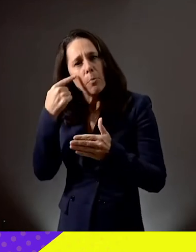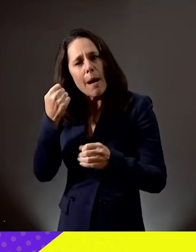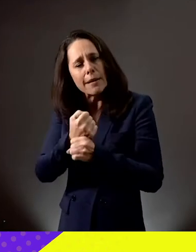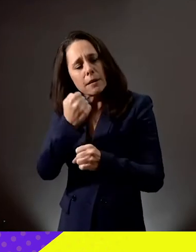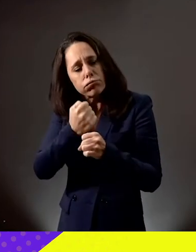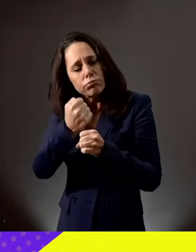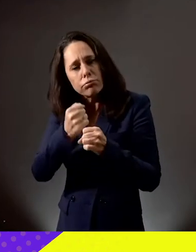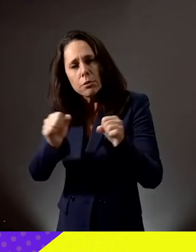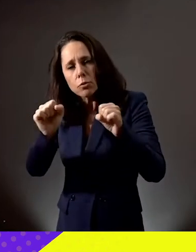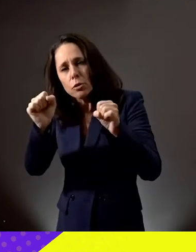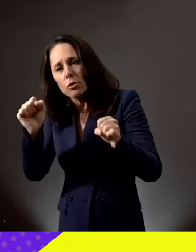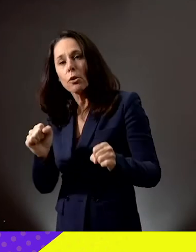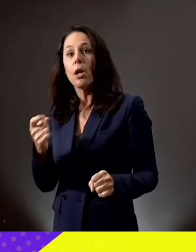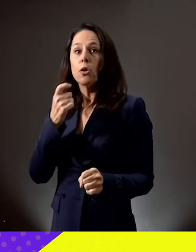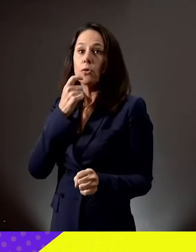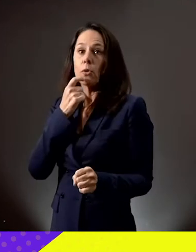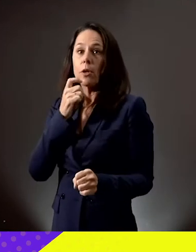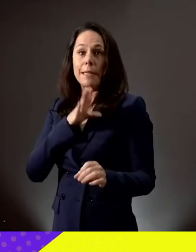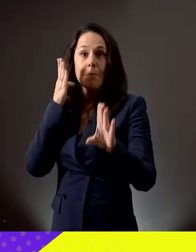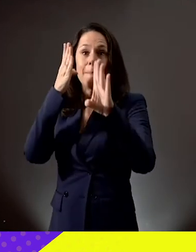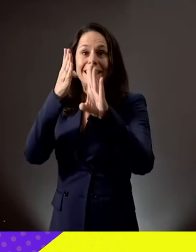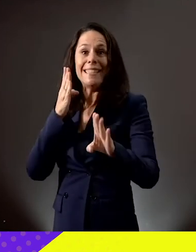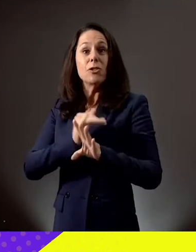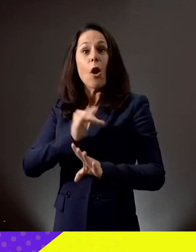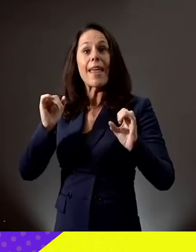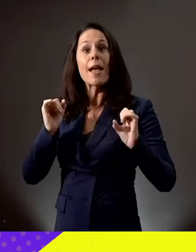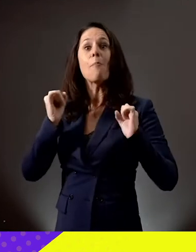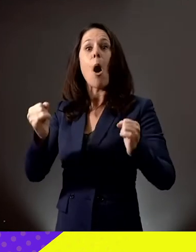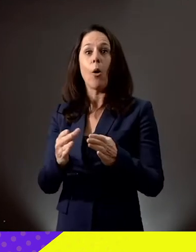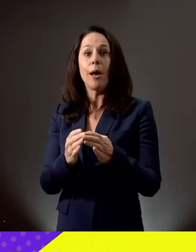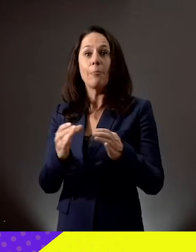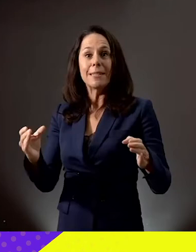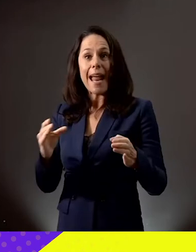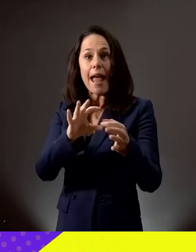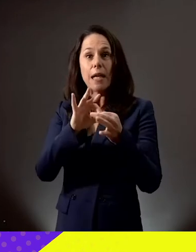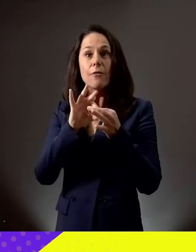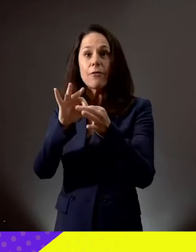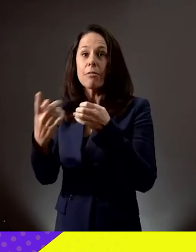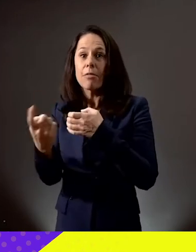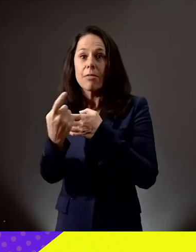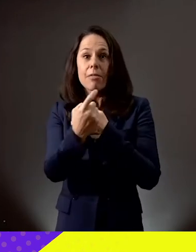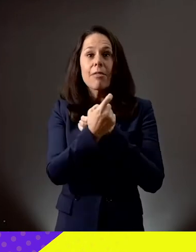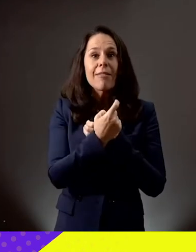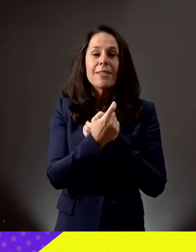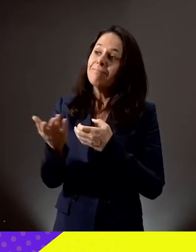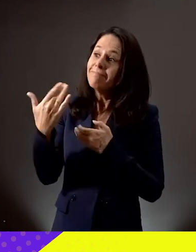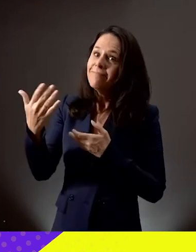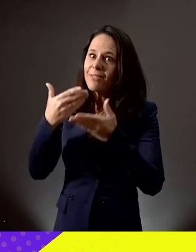on the mission of getting as many companies as possible to collaborate. So how many companies are participating?